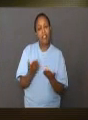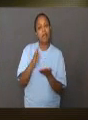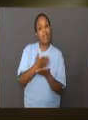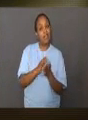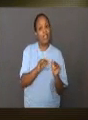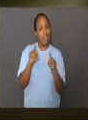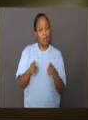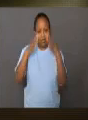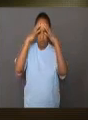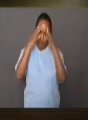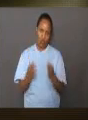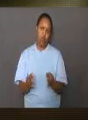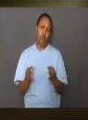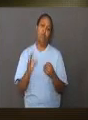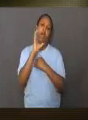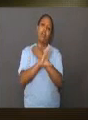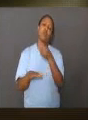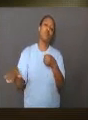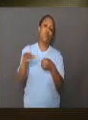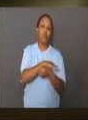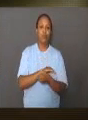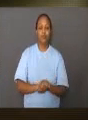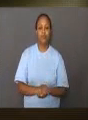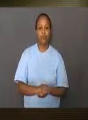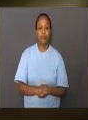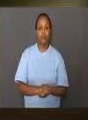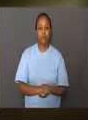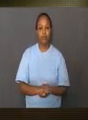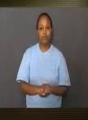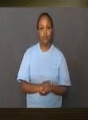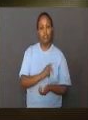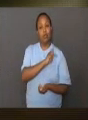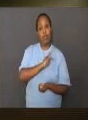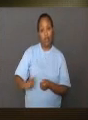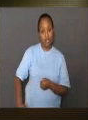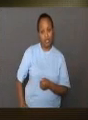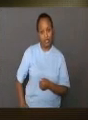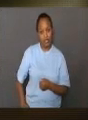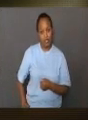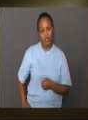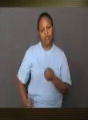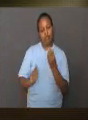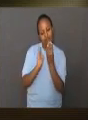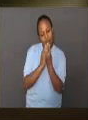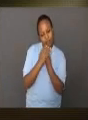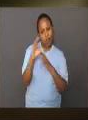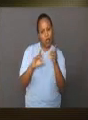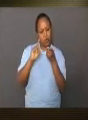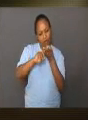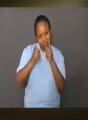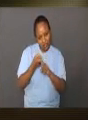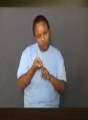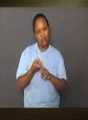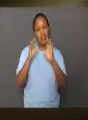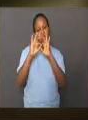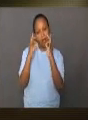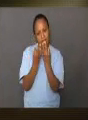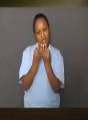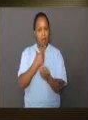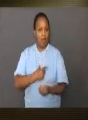throughout the country the monarchs tended to favor their friends and family members while